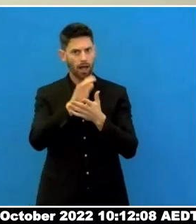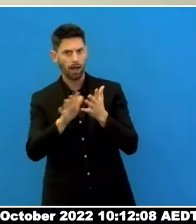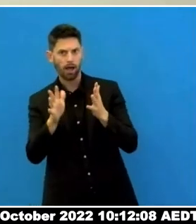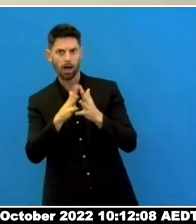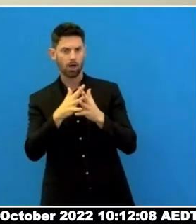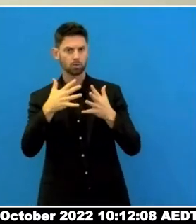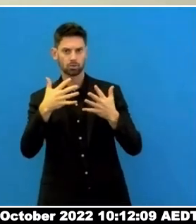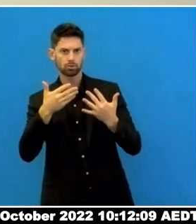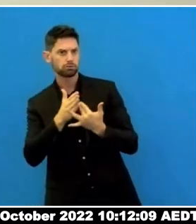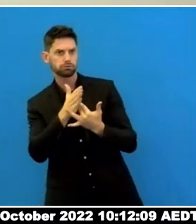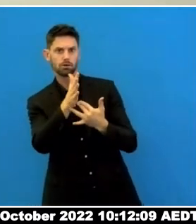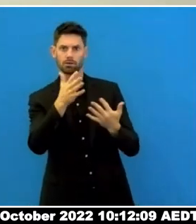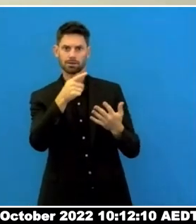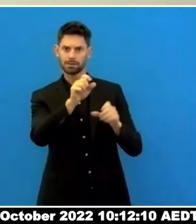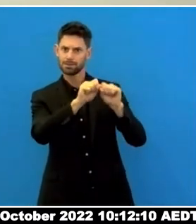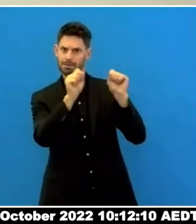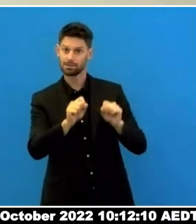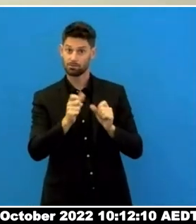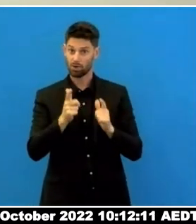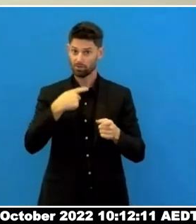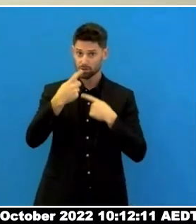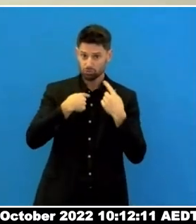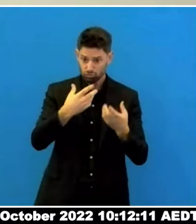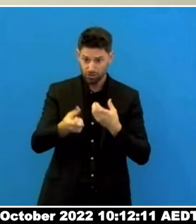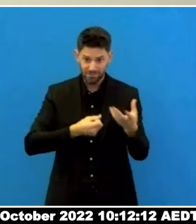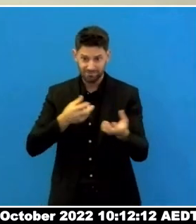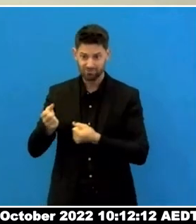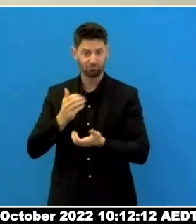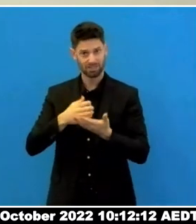and lack of adequate redress through current legal mechanisms